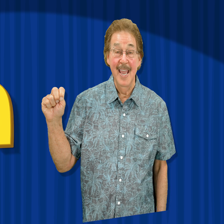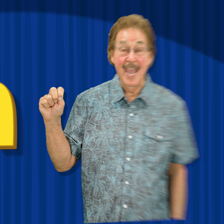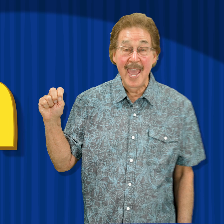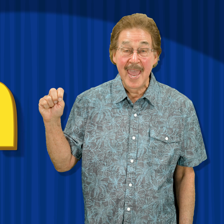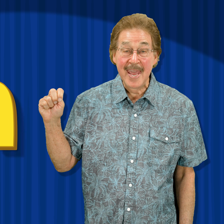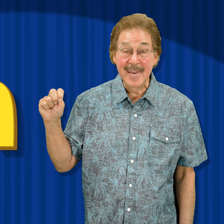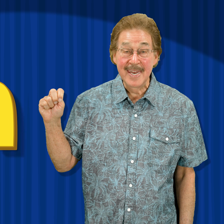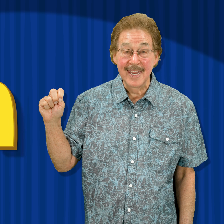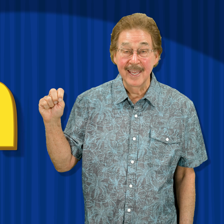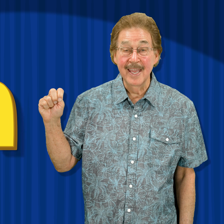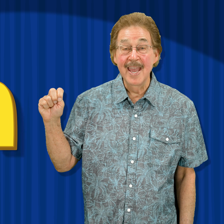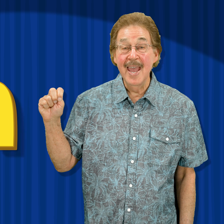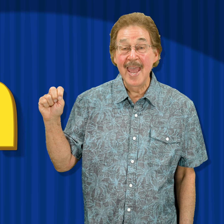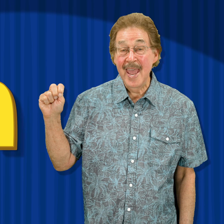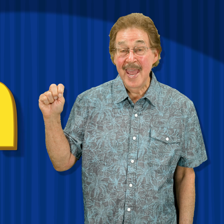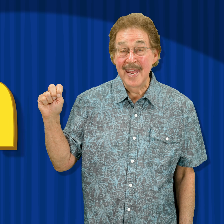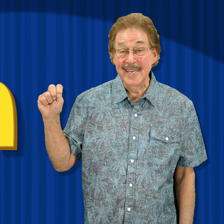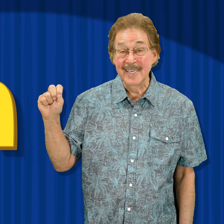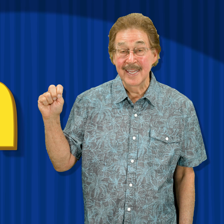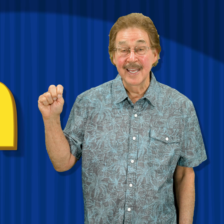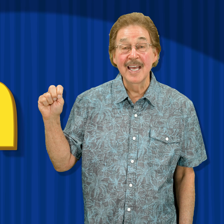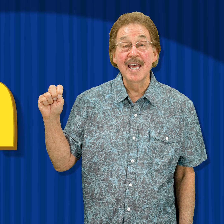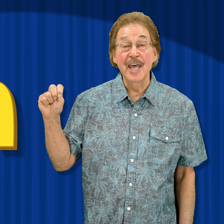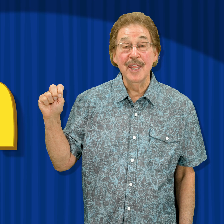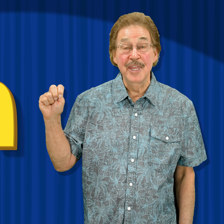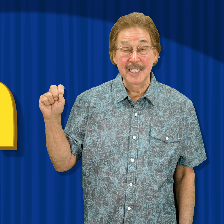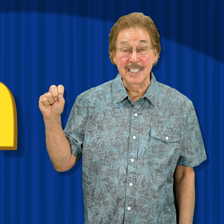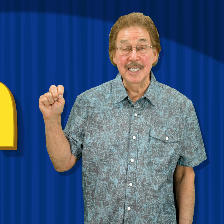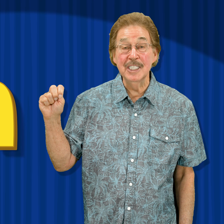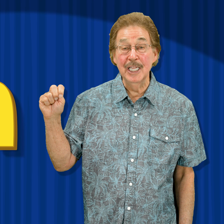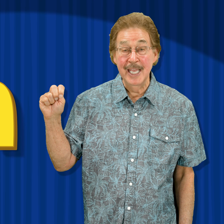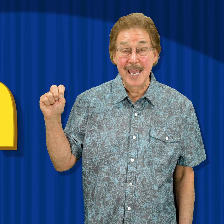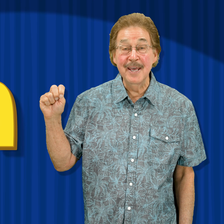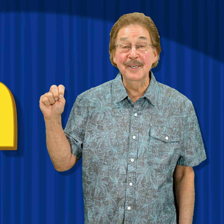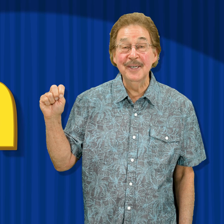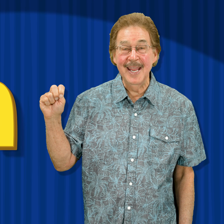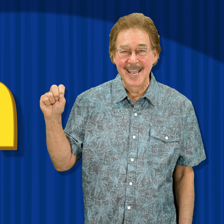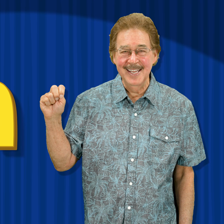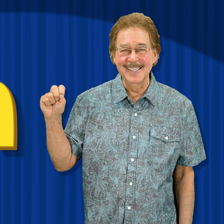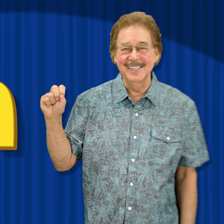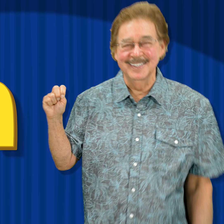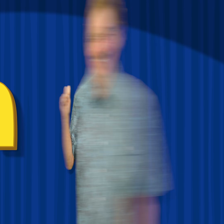N, n, this is the letter n